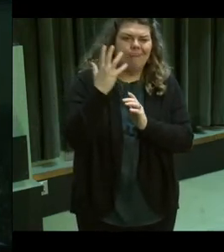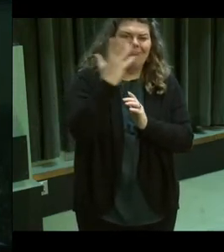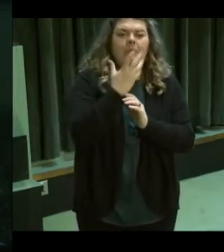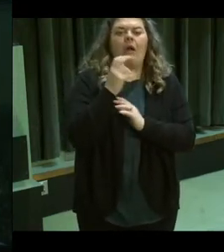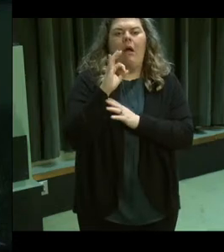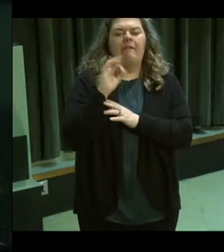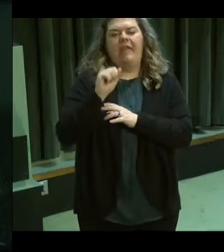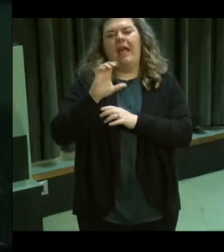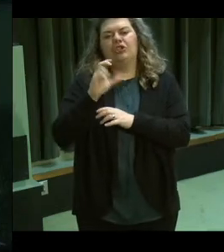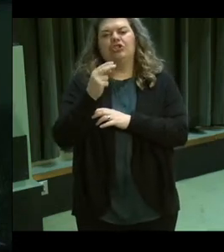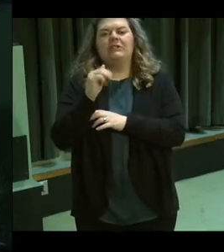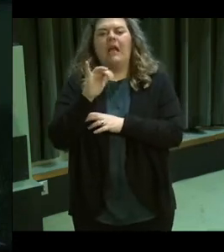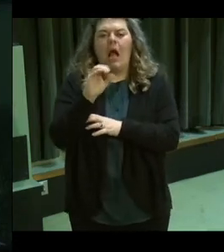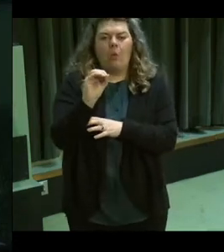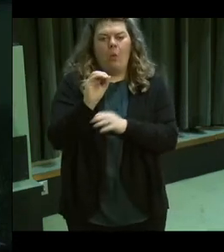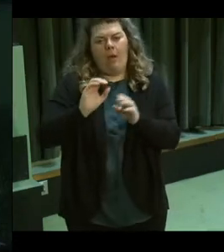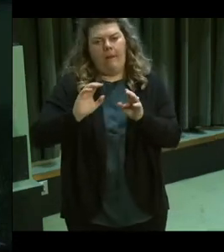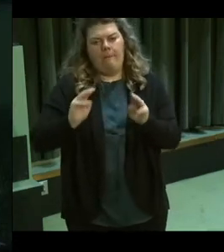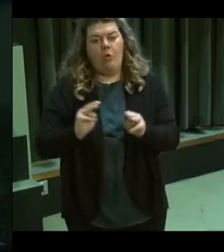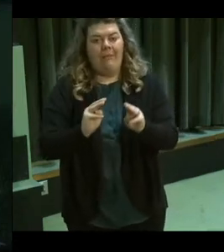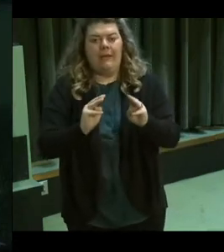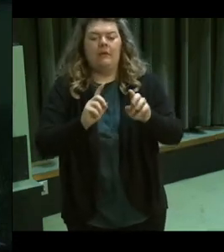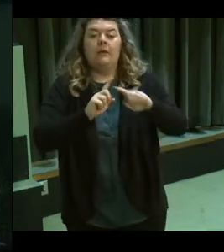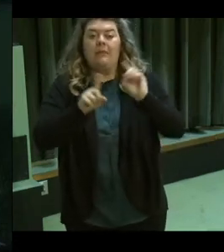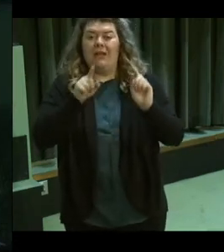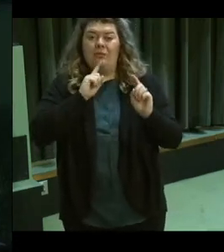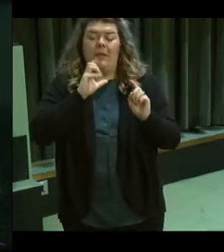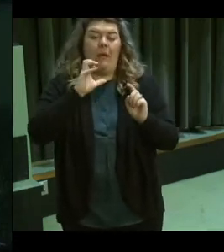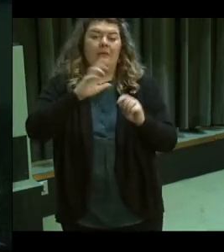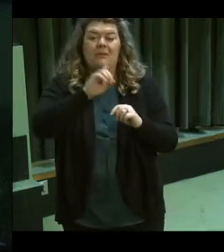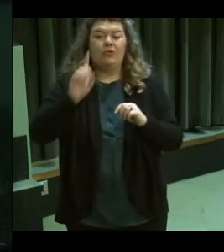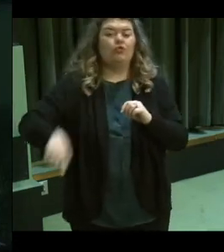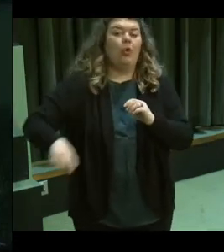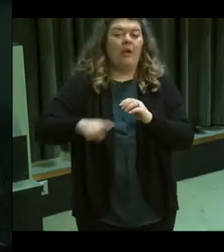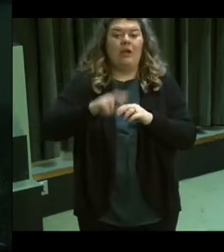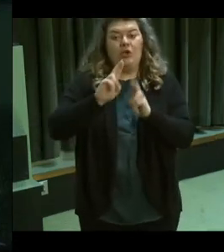fact, what he really, really